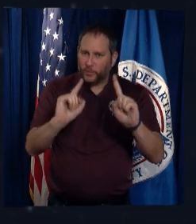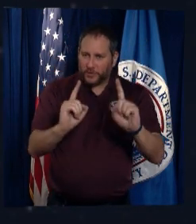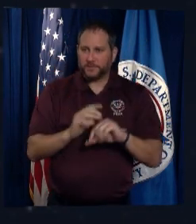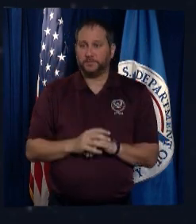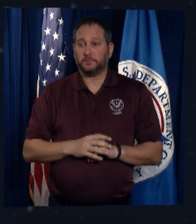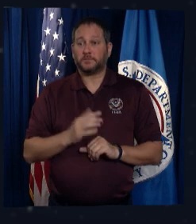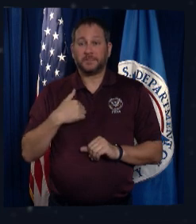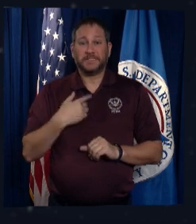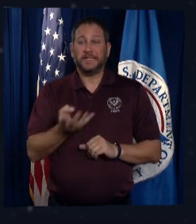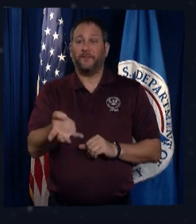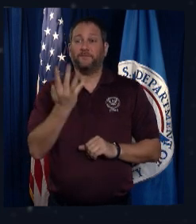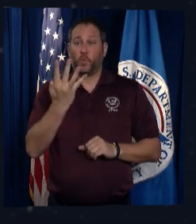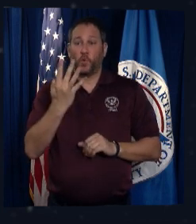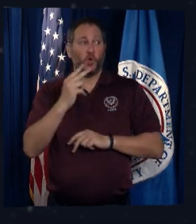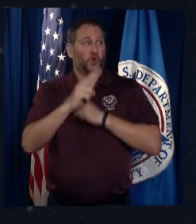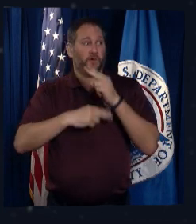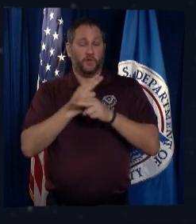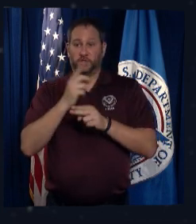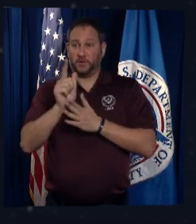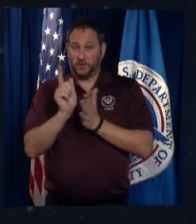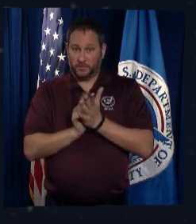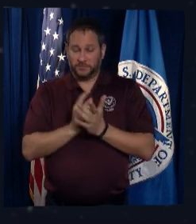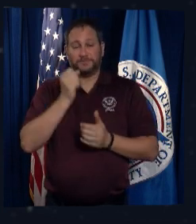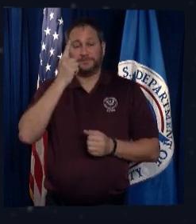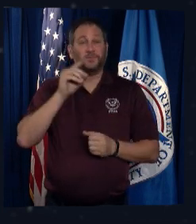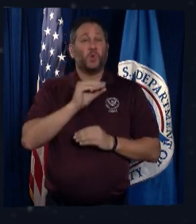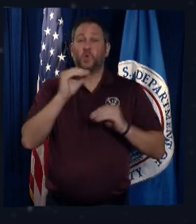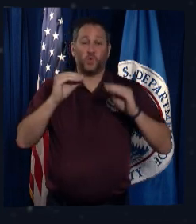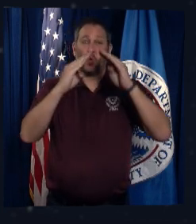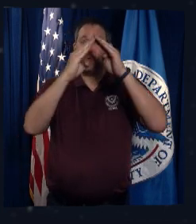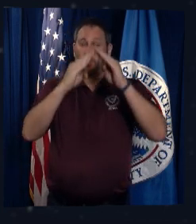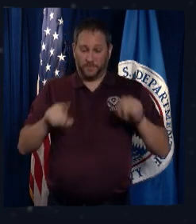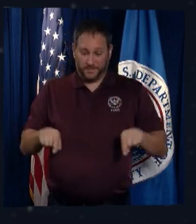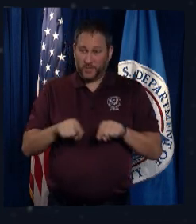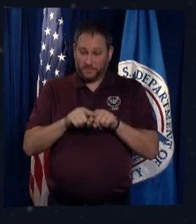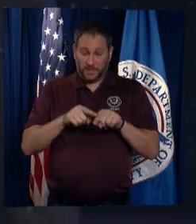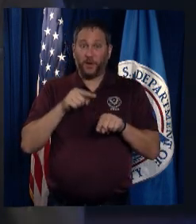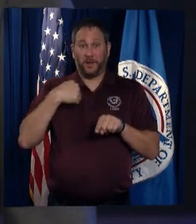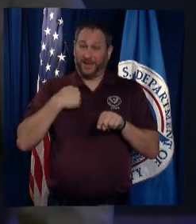is true for everyone during all phases of disaster relief, especially if you